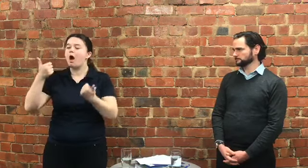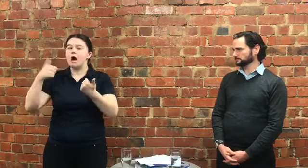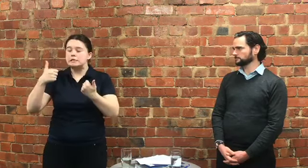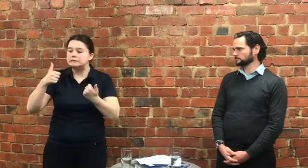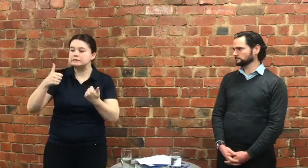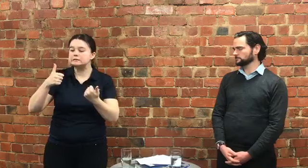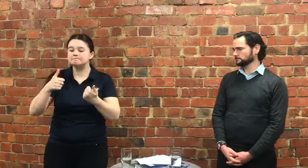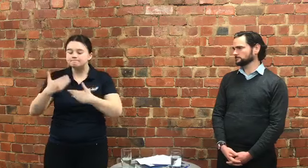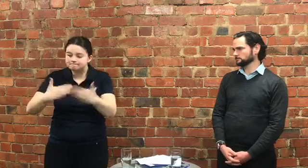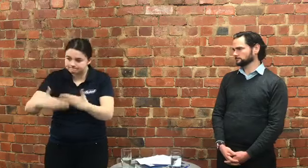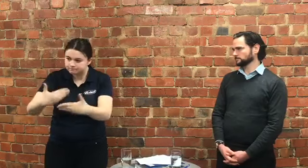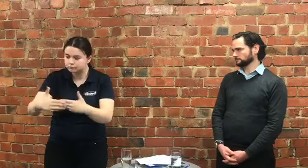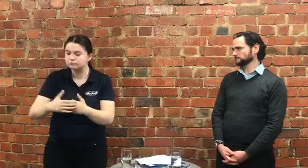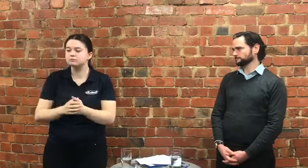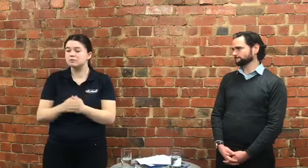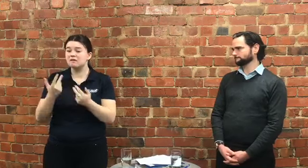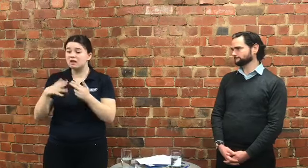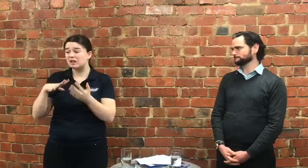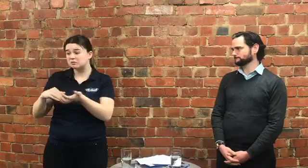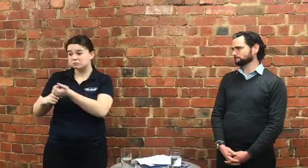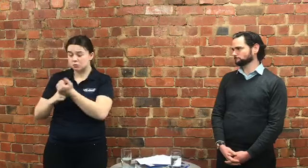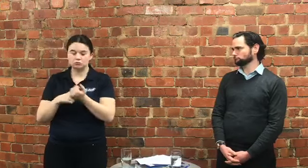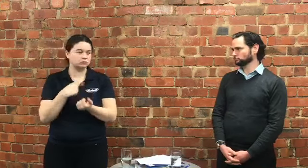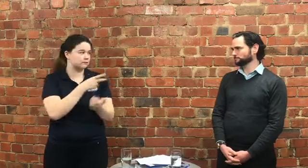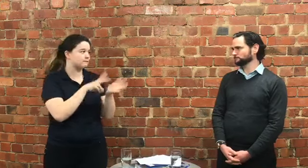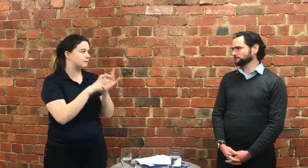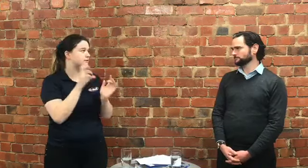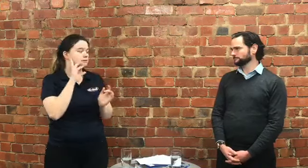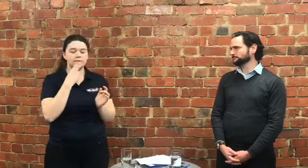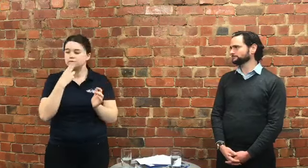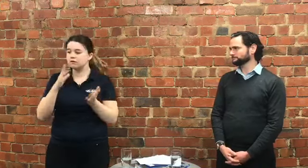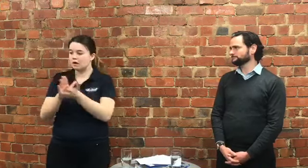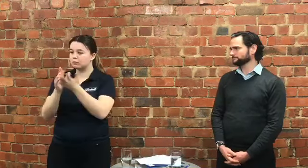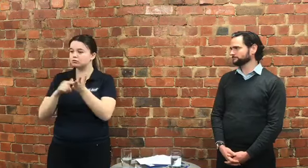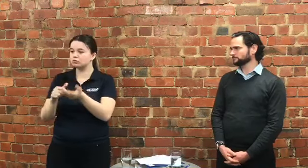I think it's really important that you do take the time to follow up, and if you need,